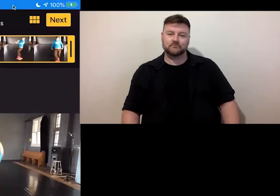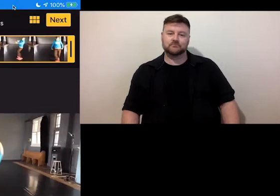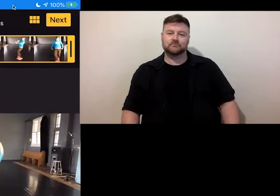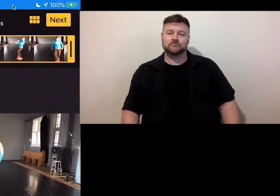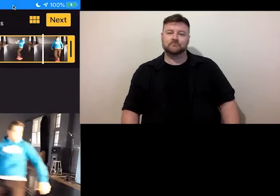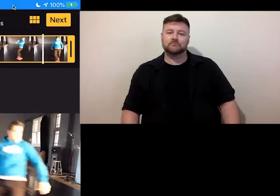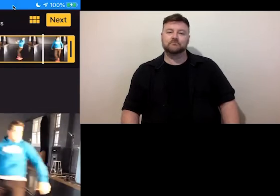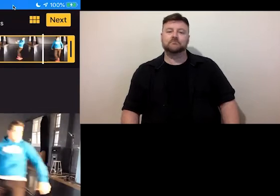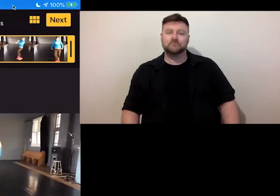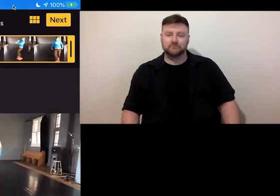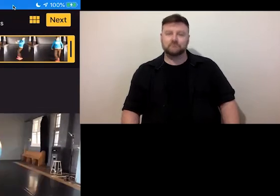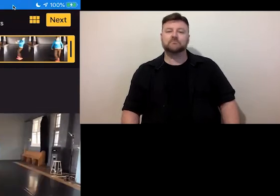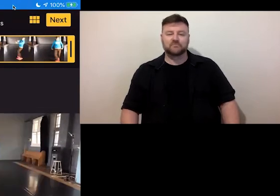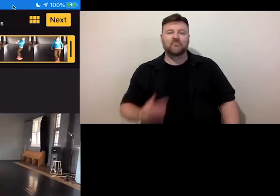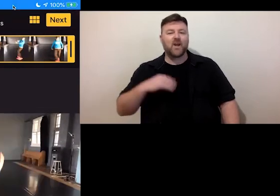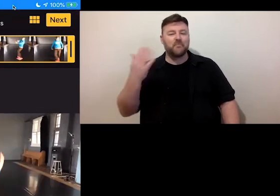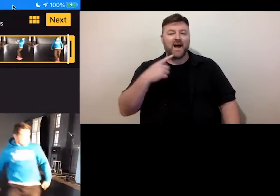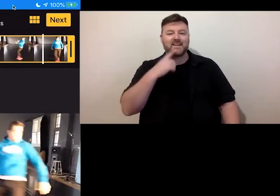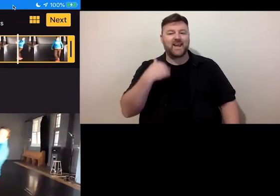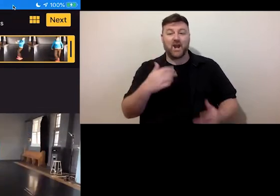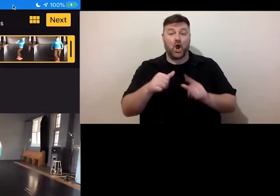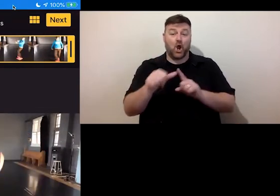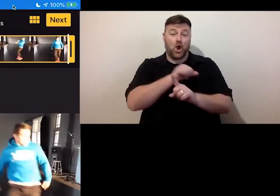I know I said I feel like reversing is cheating, but I think that rhythm